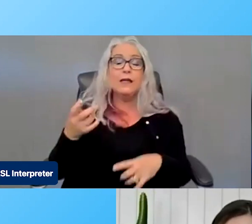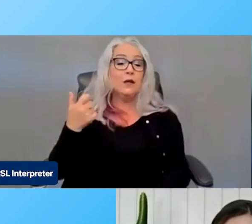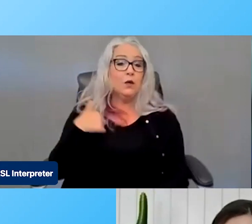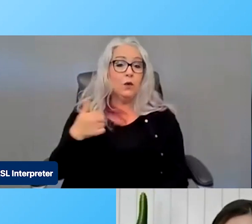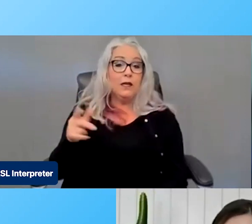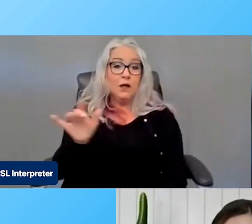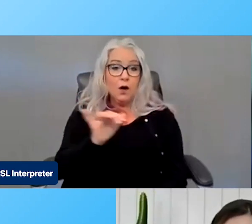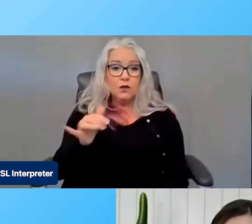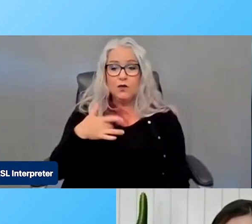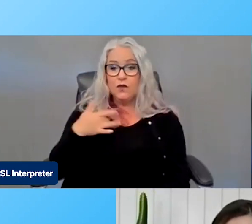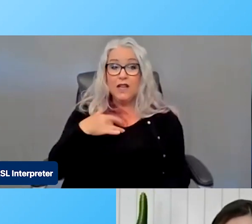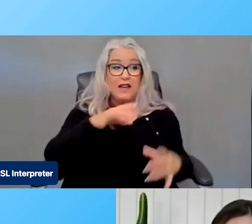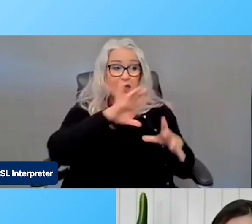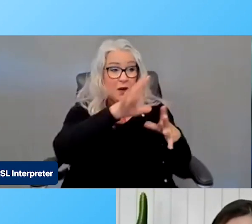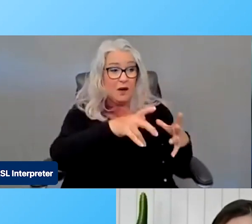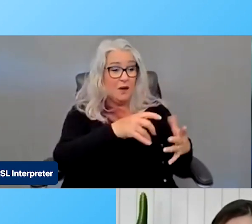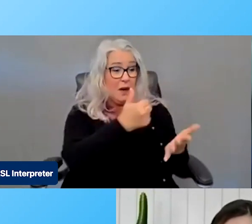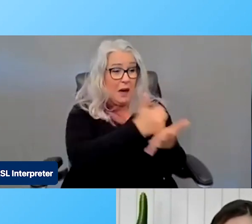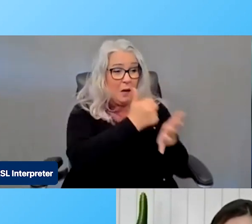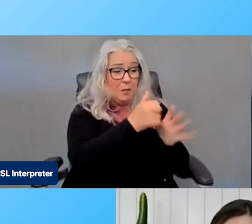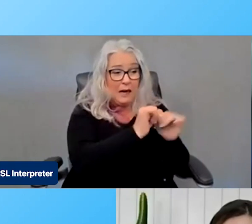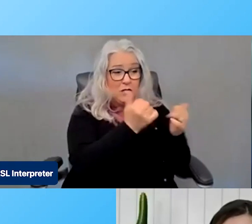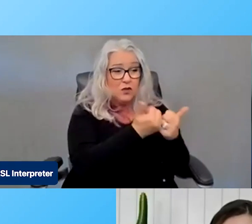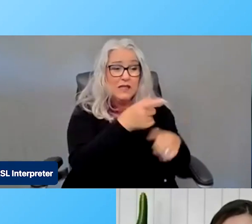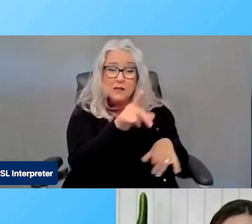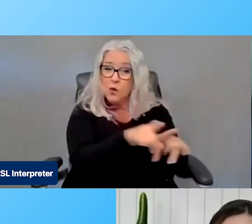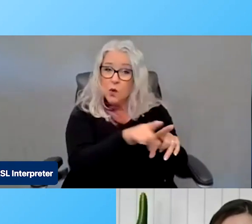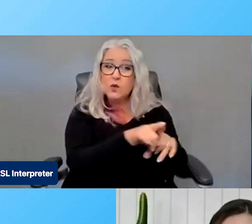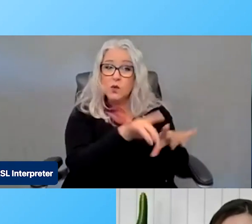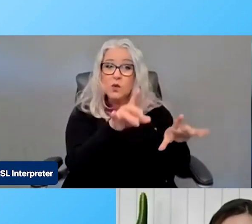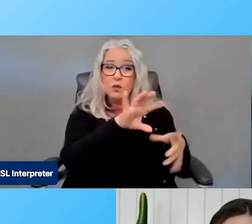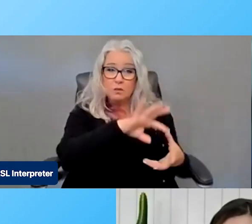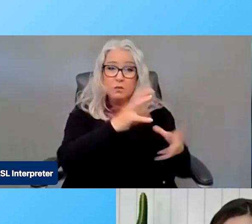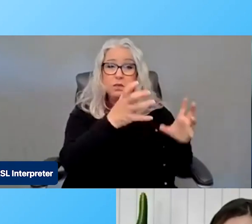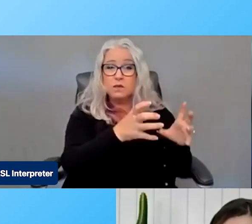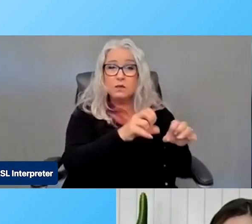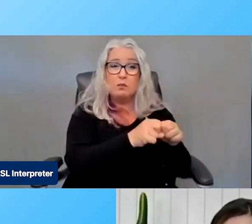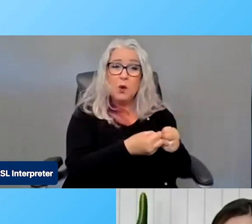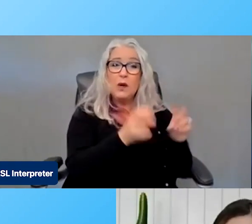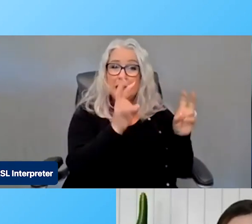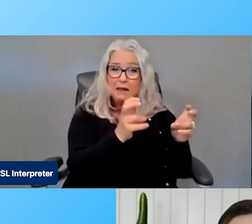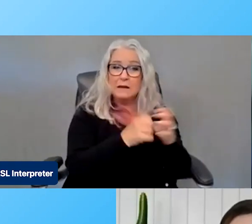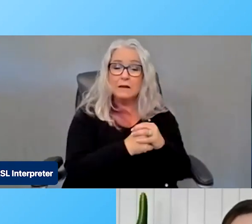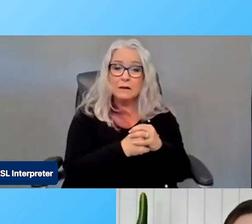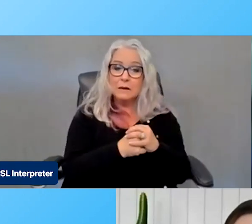So we need to find other ways to highlight the work that we have been doing.